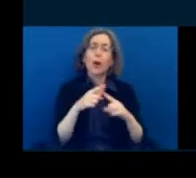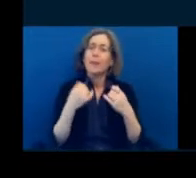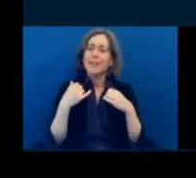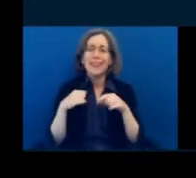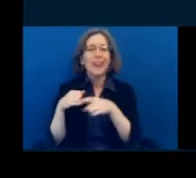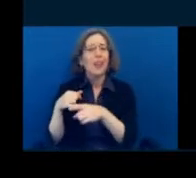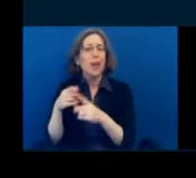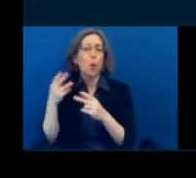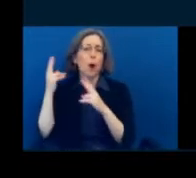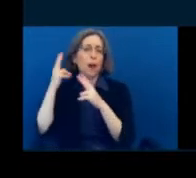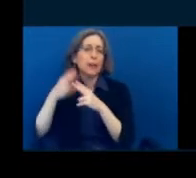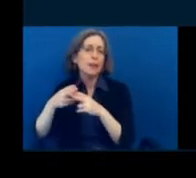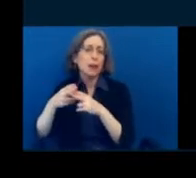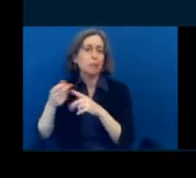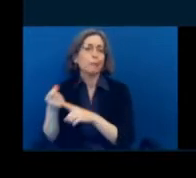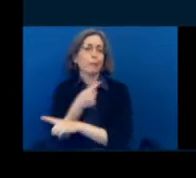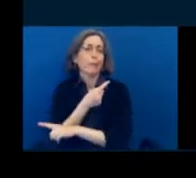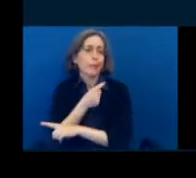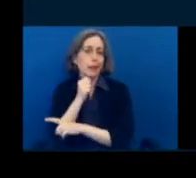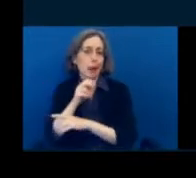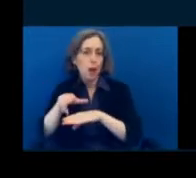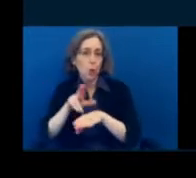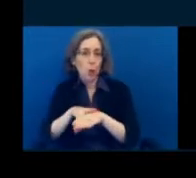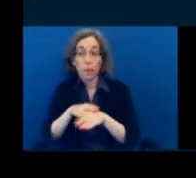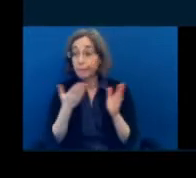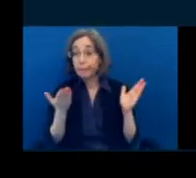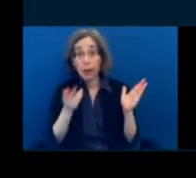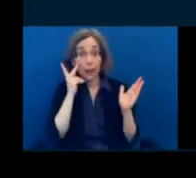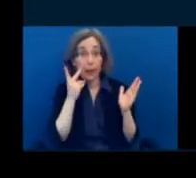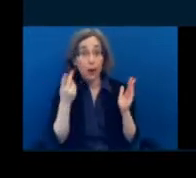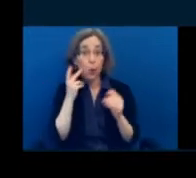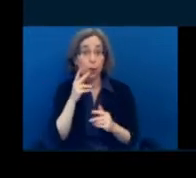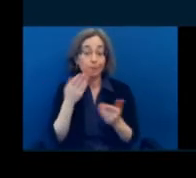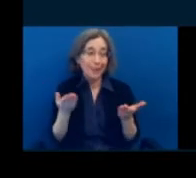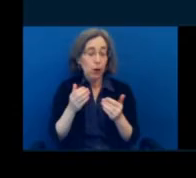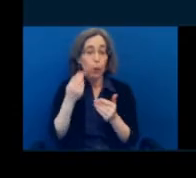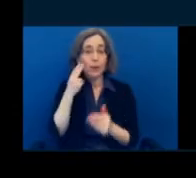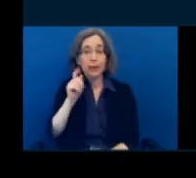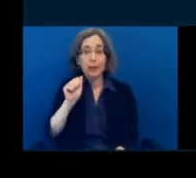IN THE IMAGE OF ADAM AND EVE, YOU SEE THE CHRISTIAN BINARY COUPLE TAKING AN APPLE FROM THE